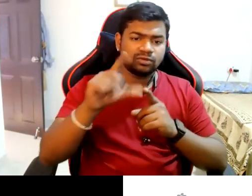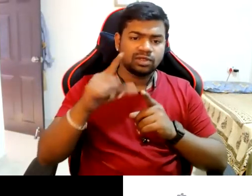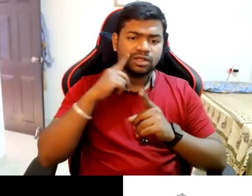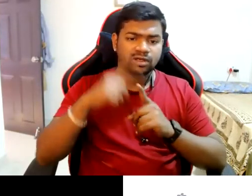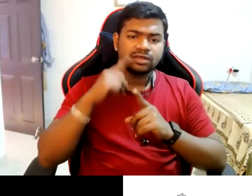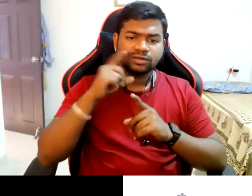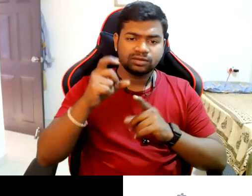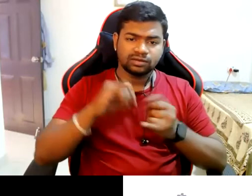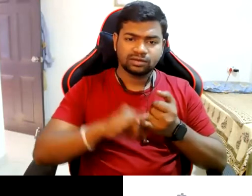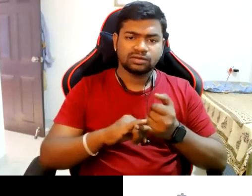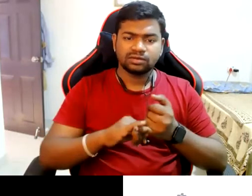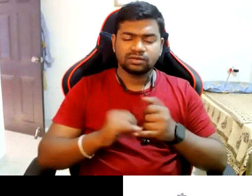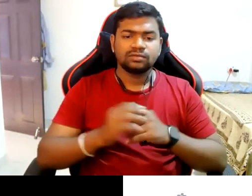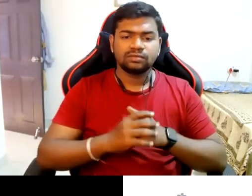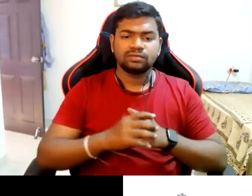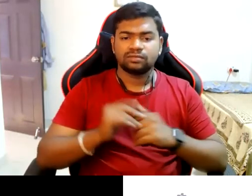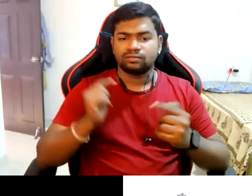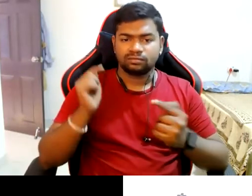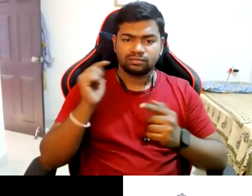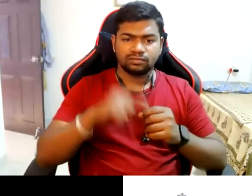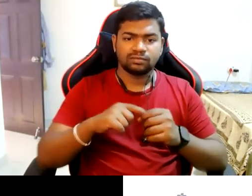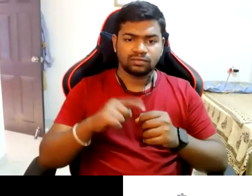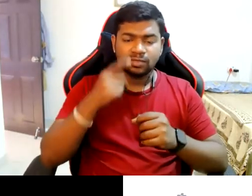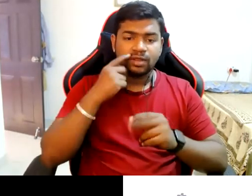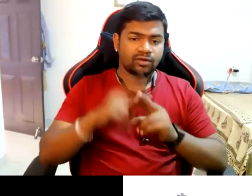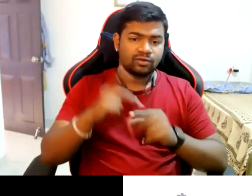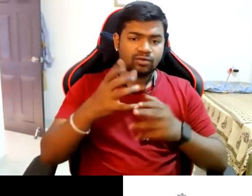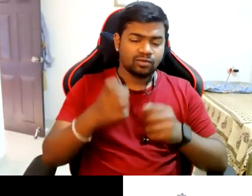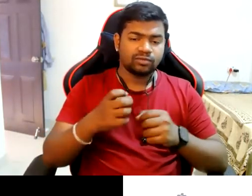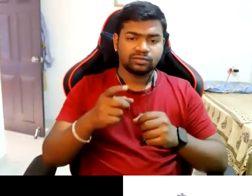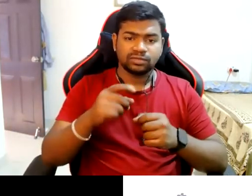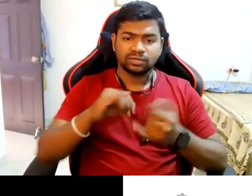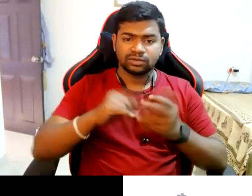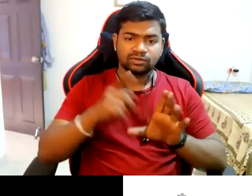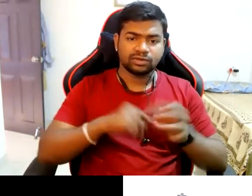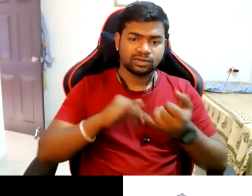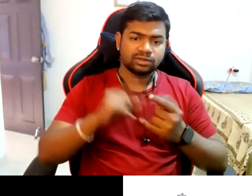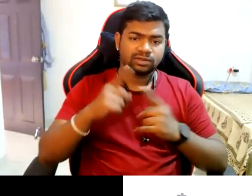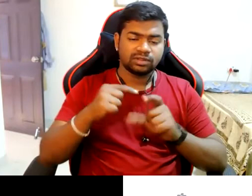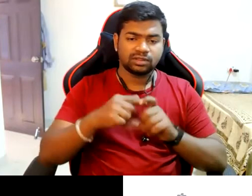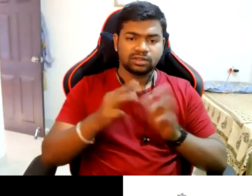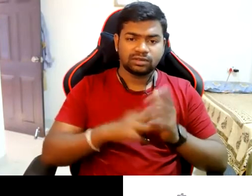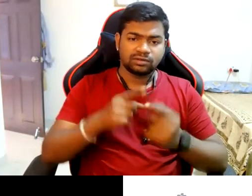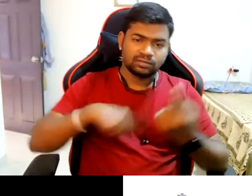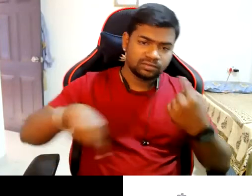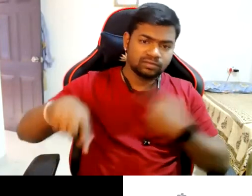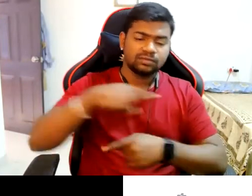Correct you cant say politics is bad if you want to change the system you have to enter the system and then